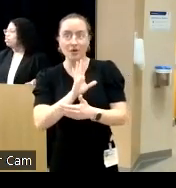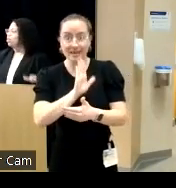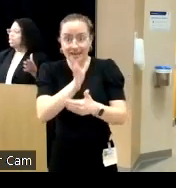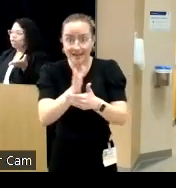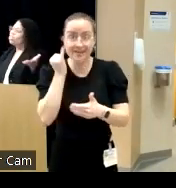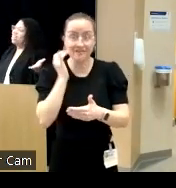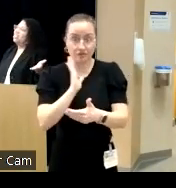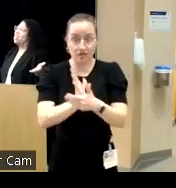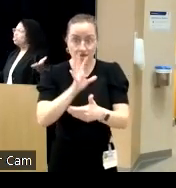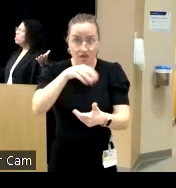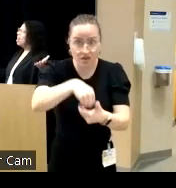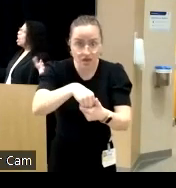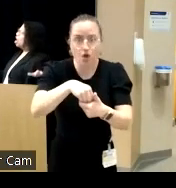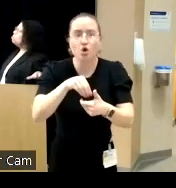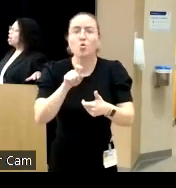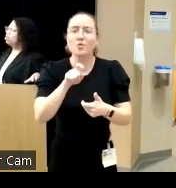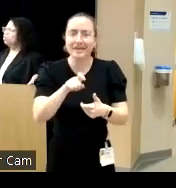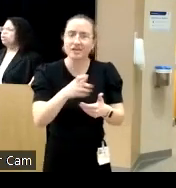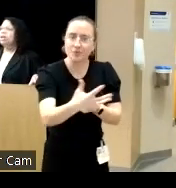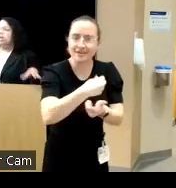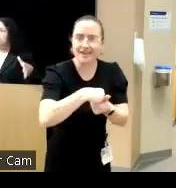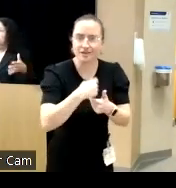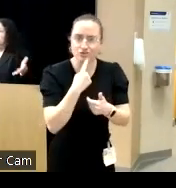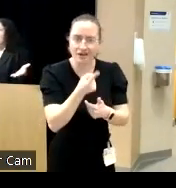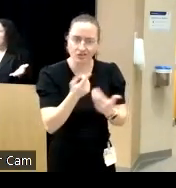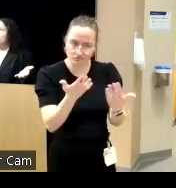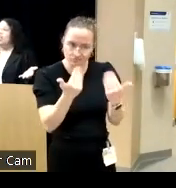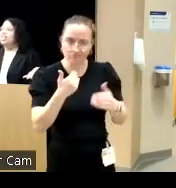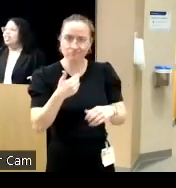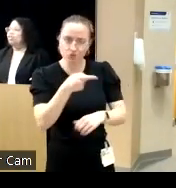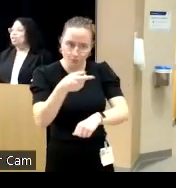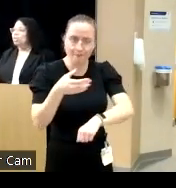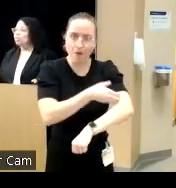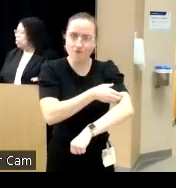that way so the young girls can say you know yeah I am powerful clearly they are saying that on some